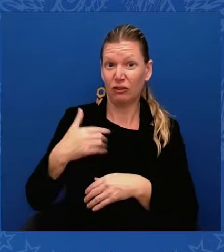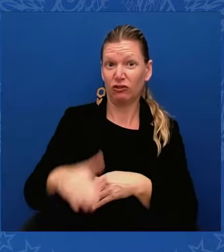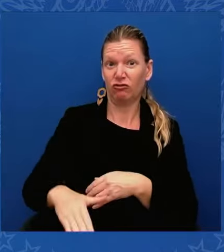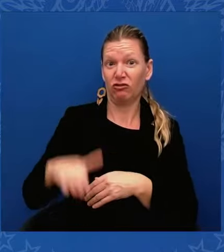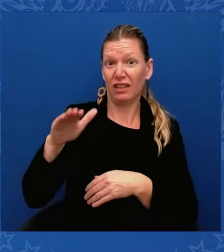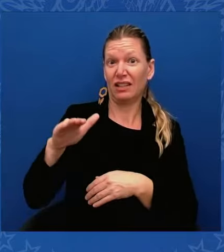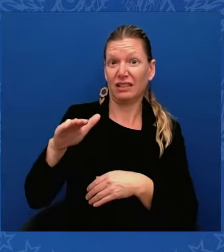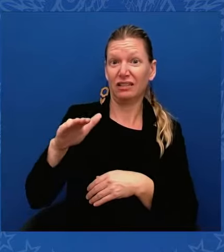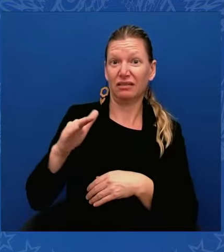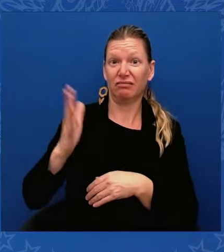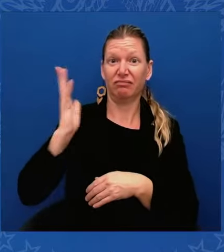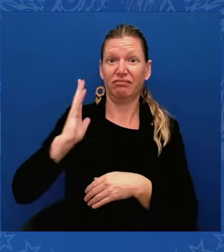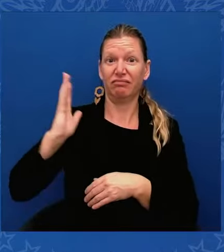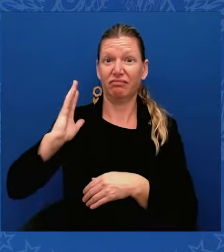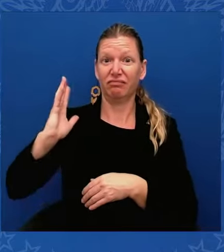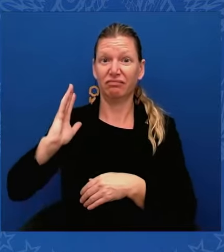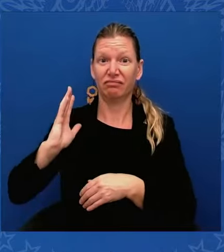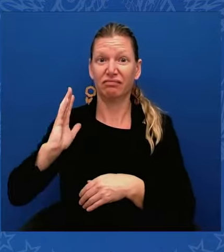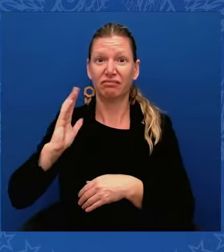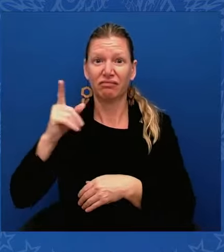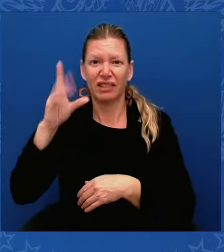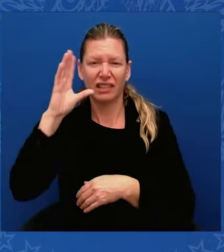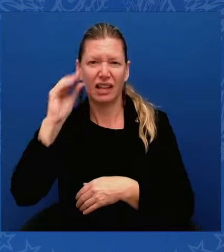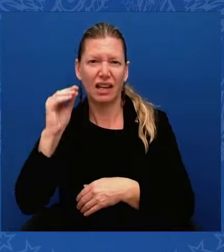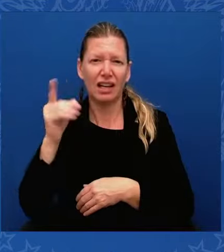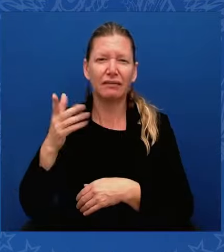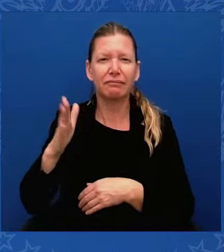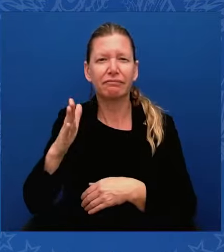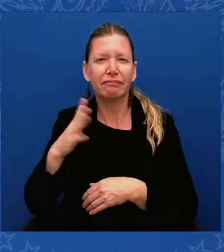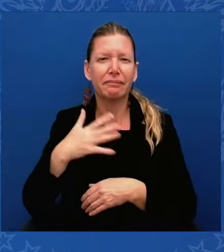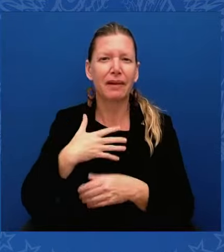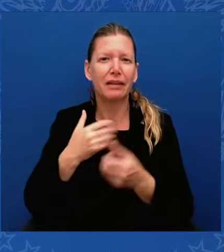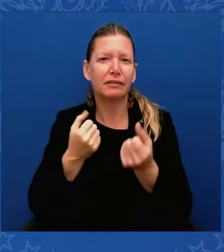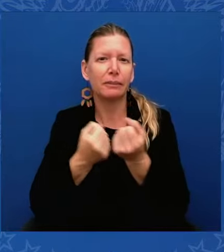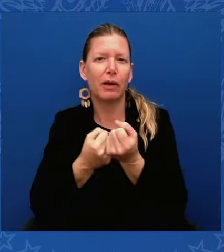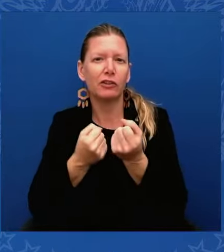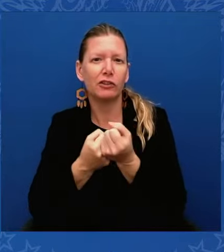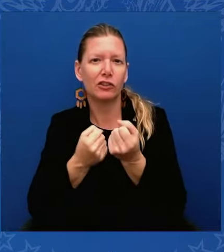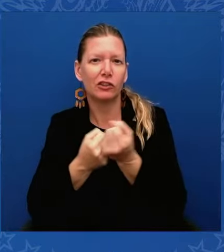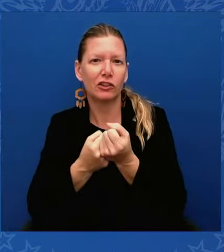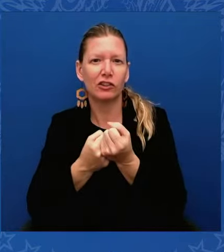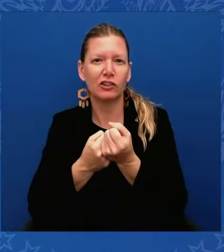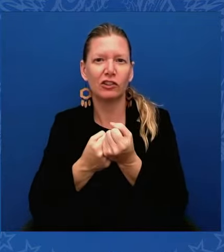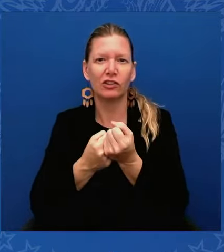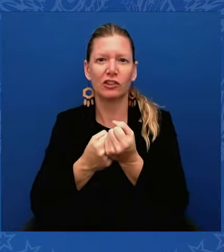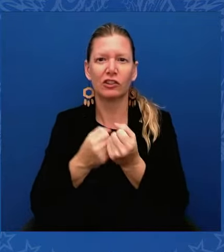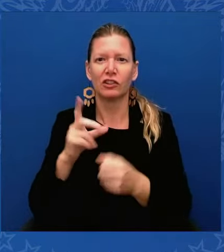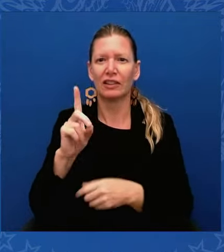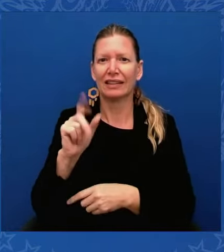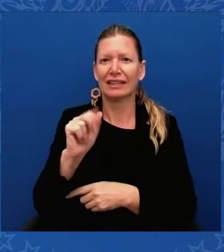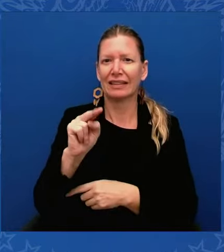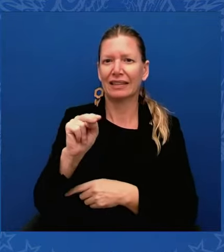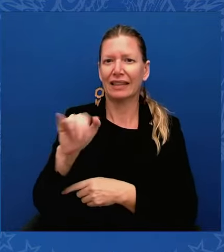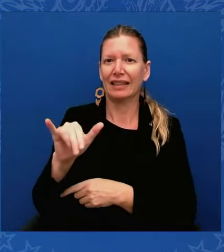Danny . And Norm Minetta was a close friend as well,